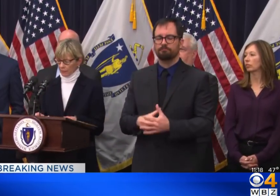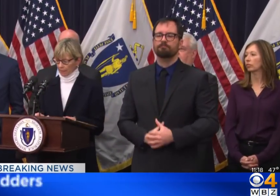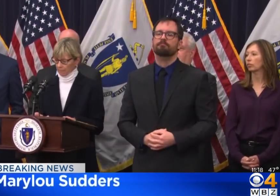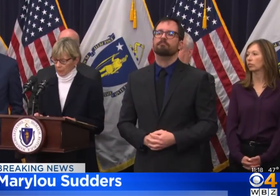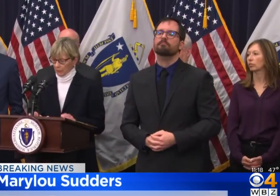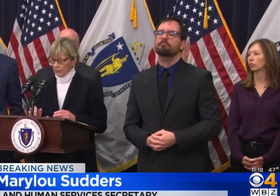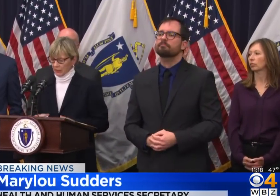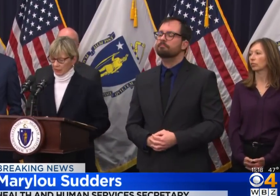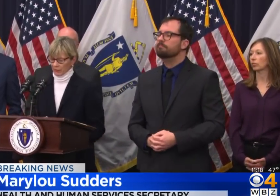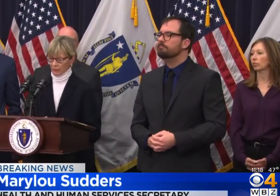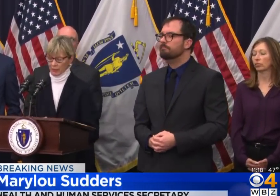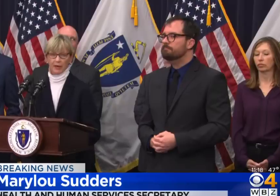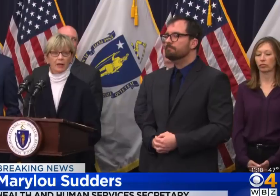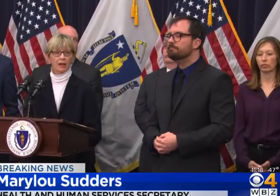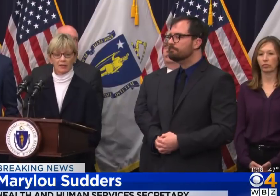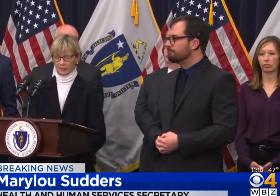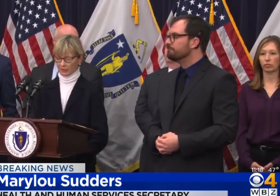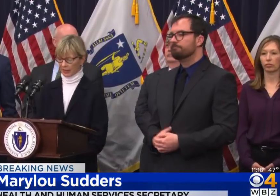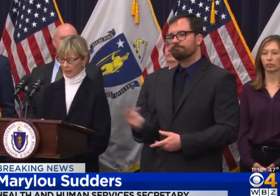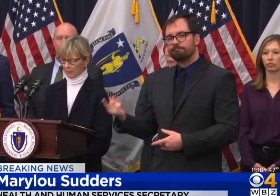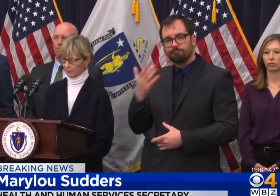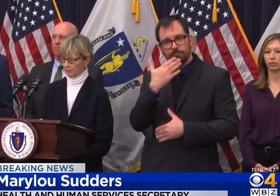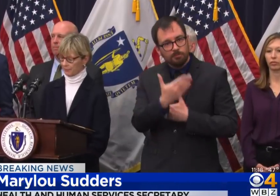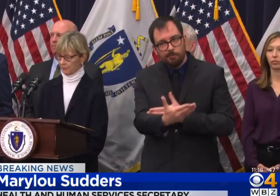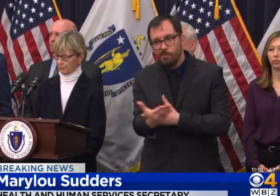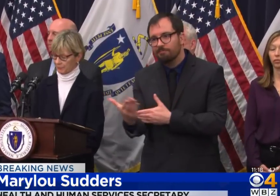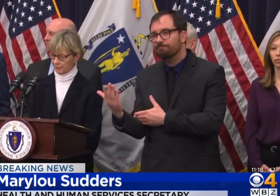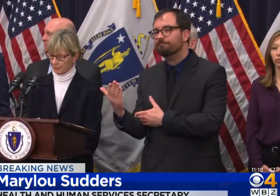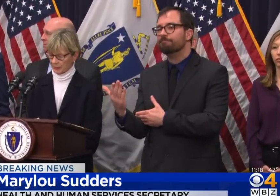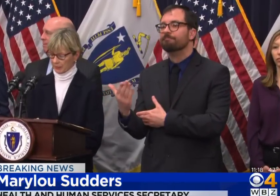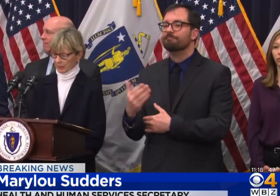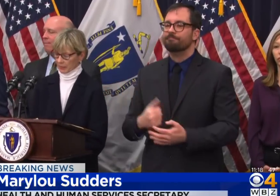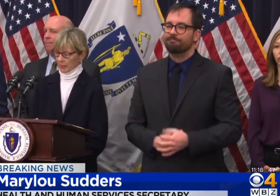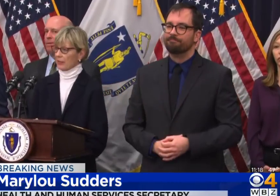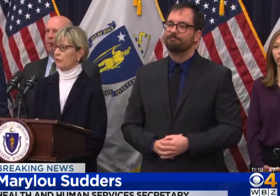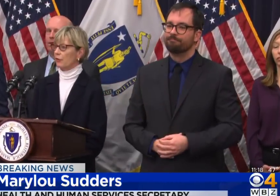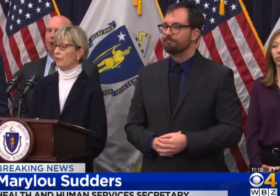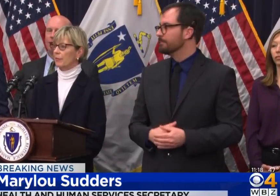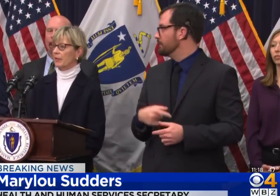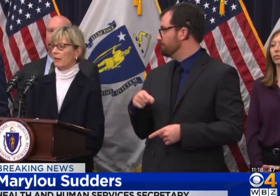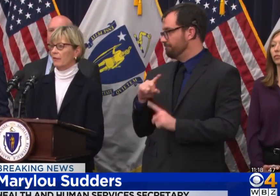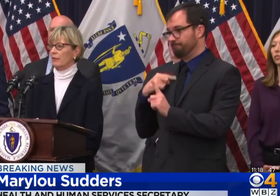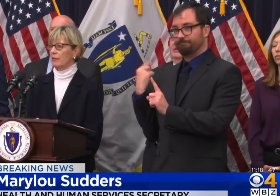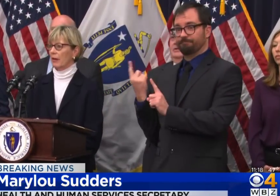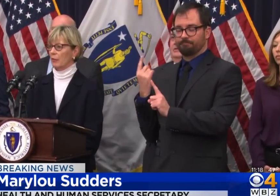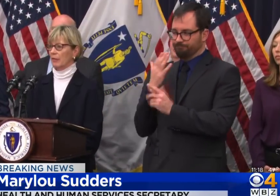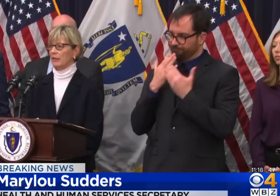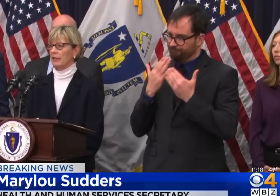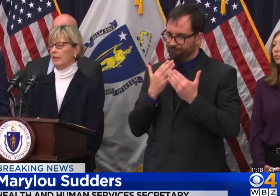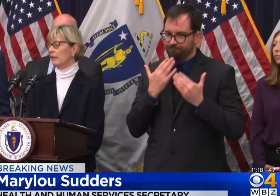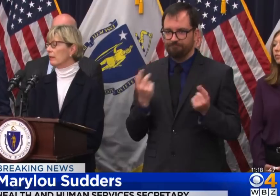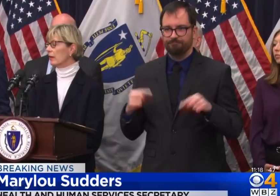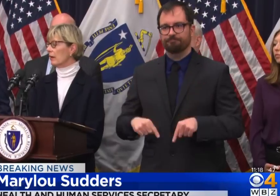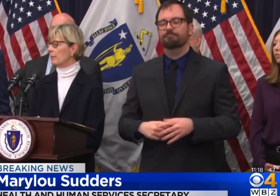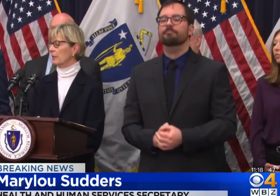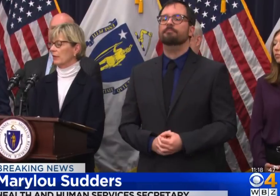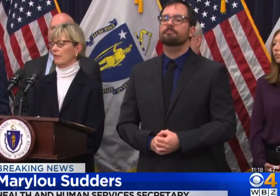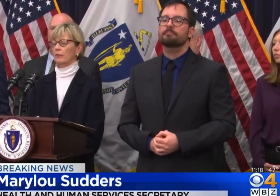SUTTERS WHO WILL TALK ABOUT THE COMMAND CENTER AND OTHER UPDATES. GOOD MORNING, THANK YOU, GOVERNOR, LIEUTENANT GOVERNOR,